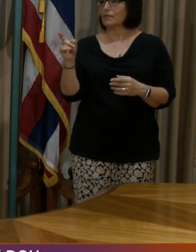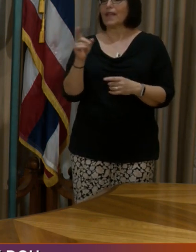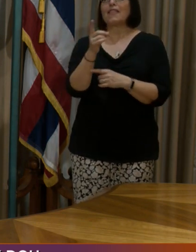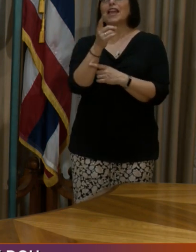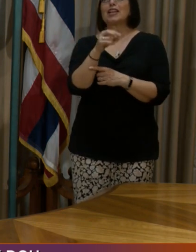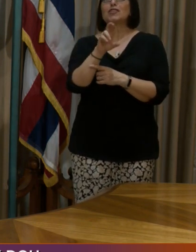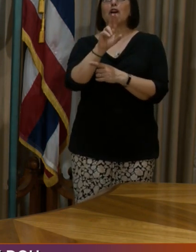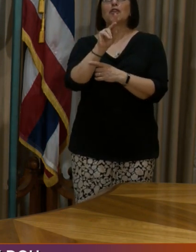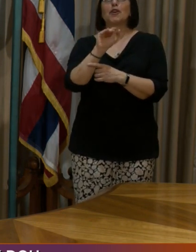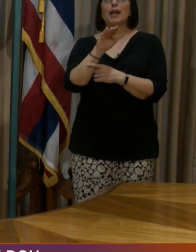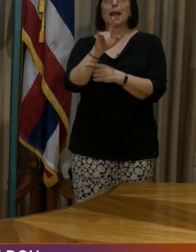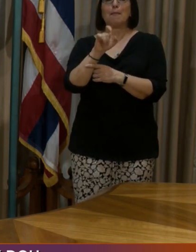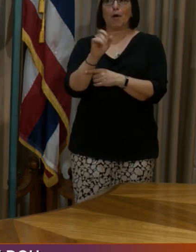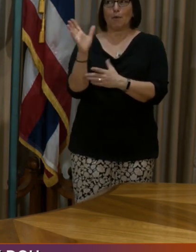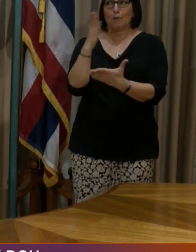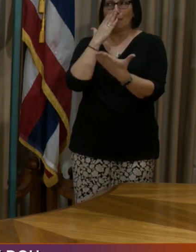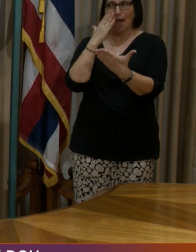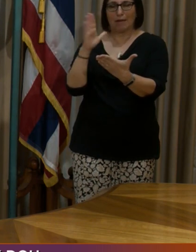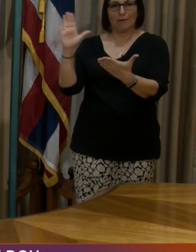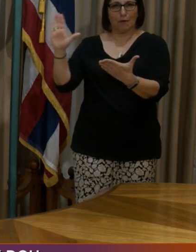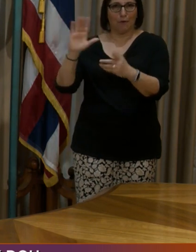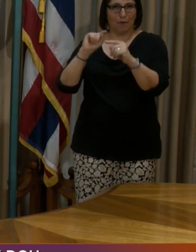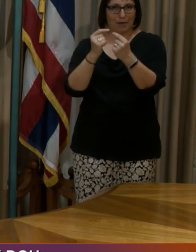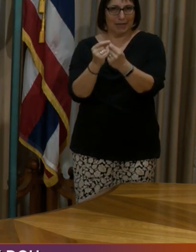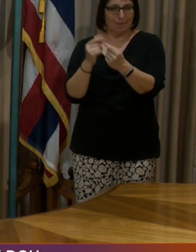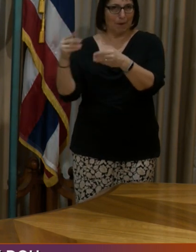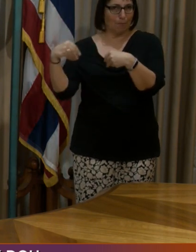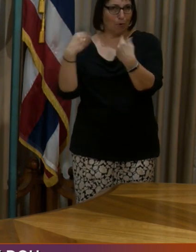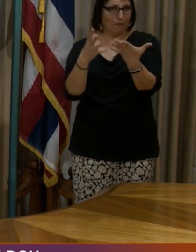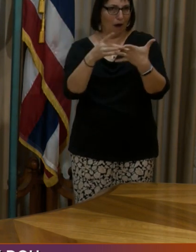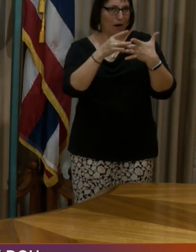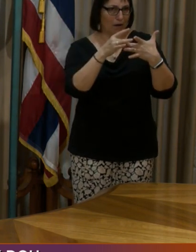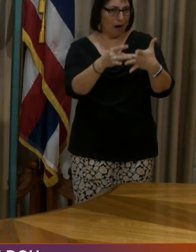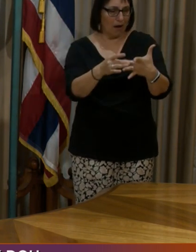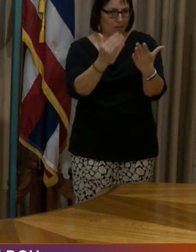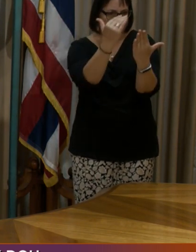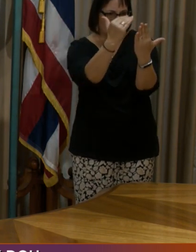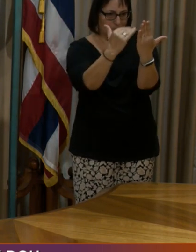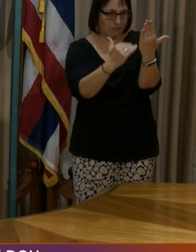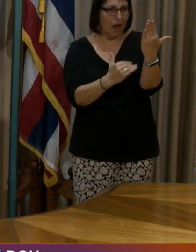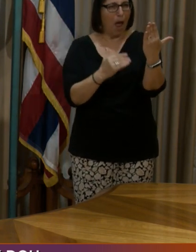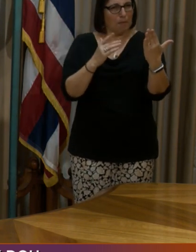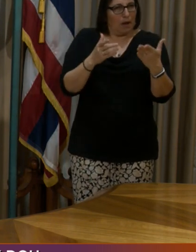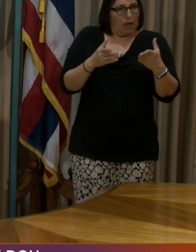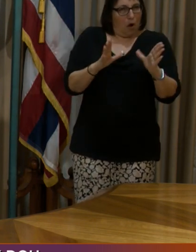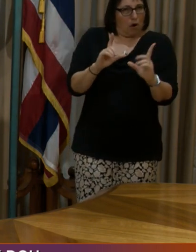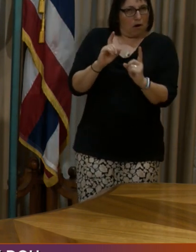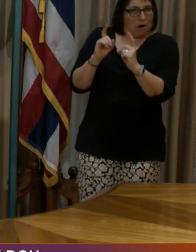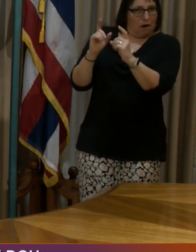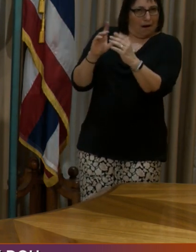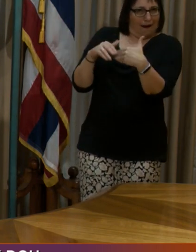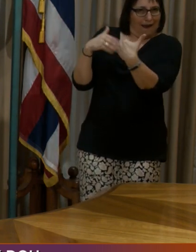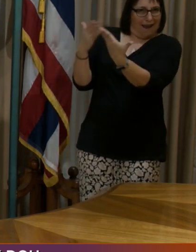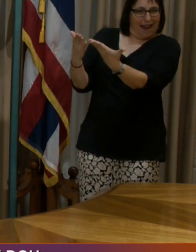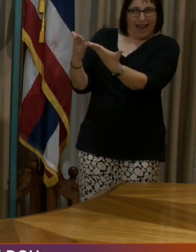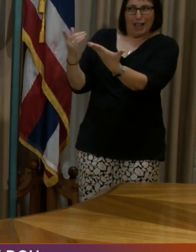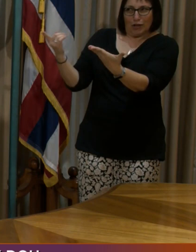TO BRING KIDS BACK? I THINK TANK DR. KEMBLE AND HER TEAM FOR THE GUIDANCE THAT THEY HAVE PROVIDED.